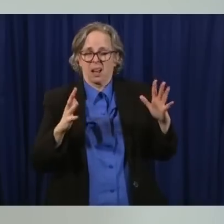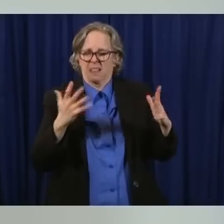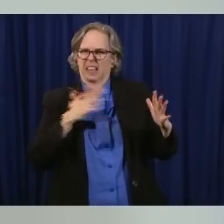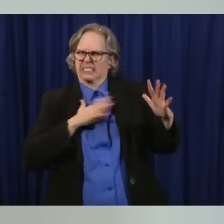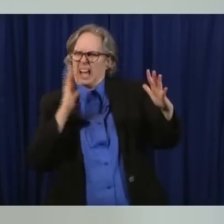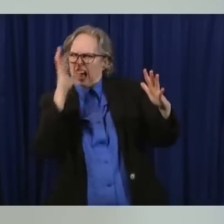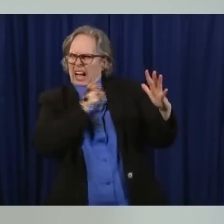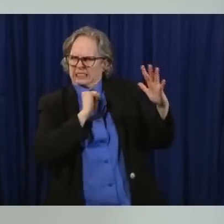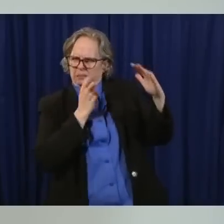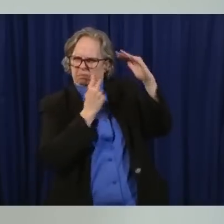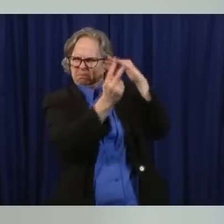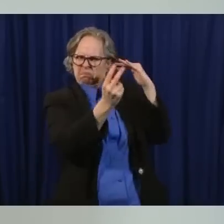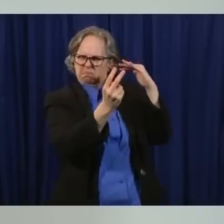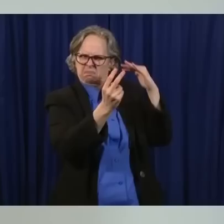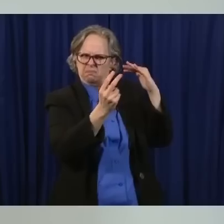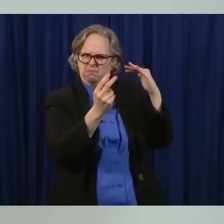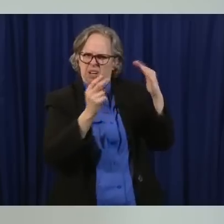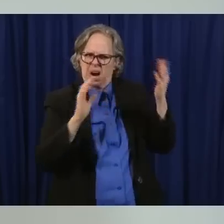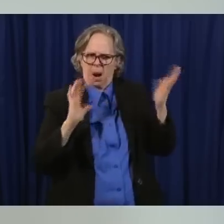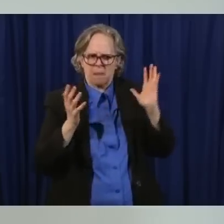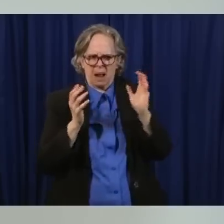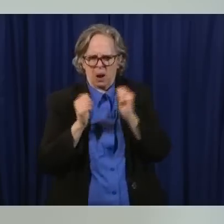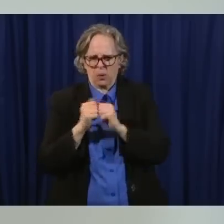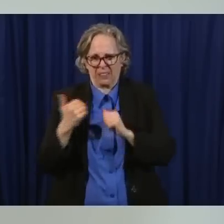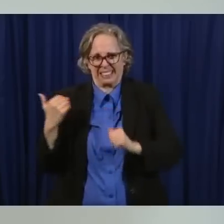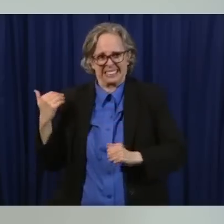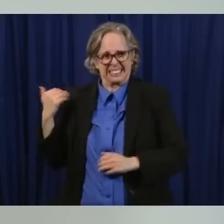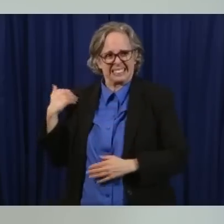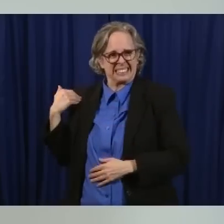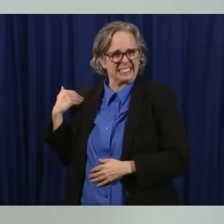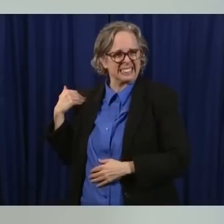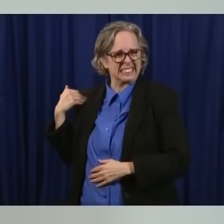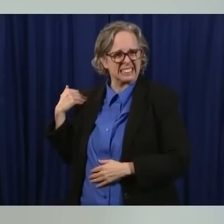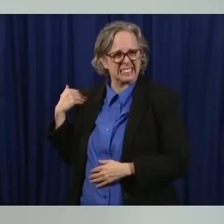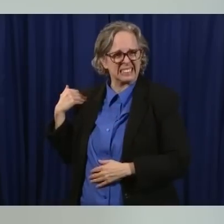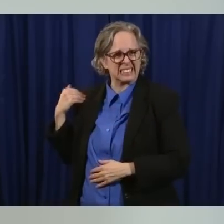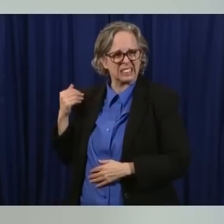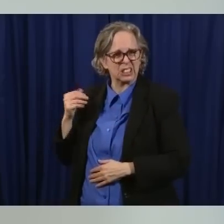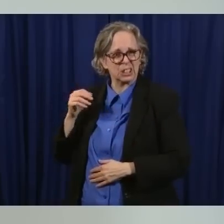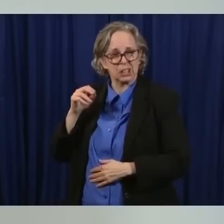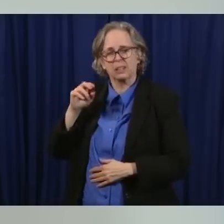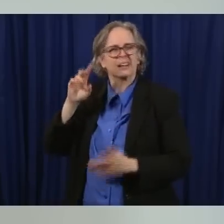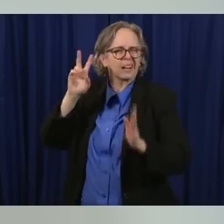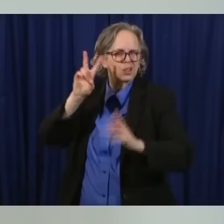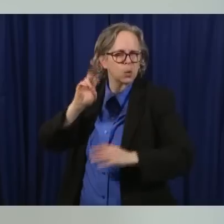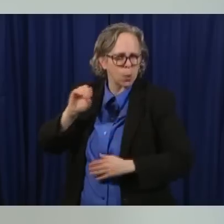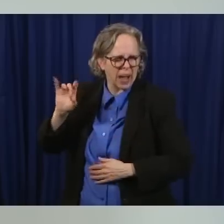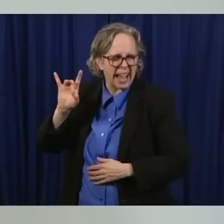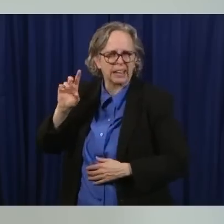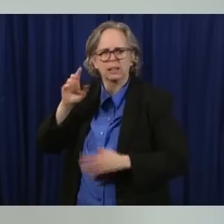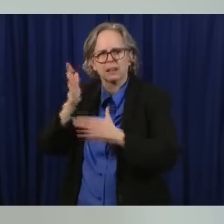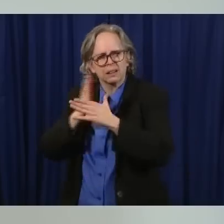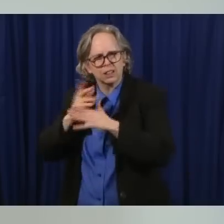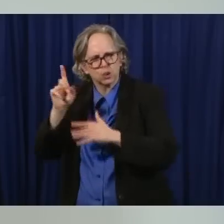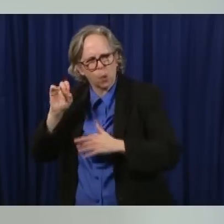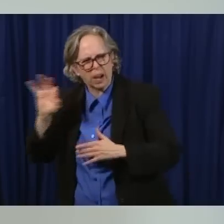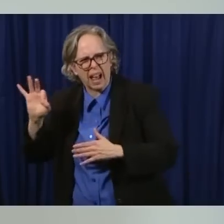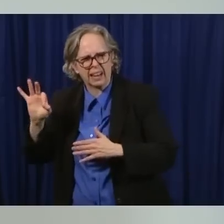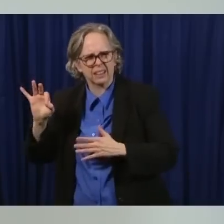THEY THINK I'M PLANNING TO GO TO 20%. IT COULD BE AS LOW AS 15%, COULD BE AS HIGH AS 25%, NO ONE